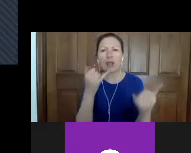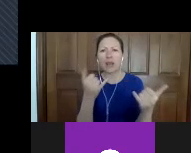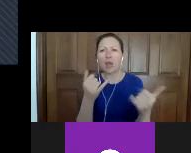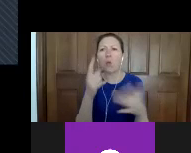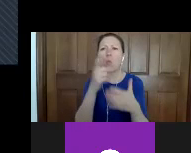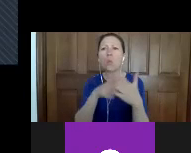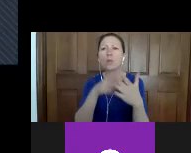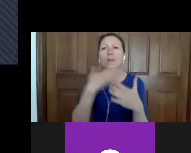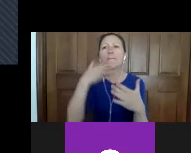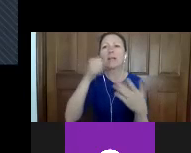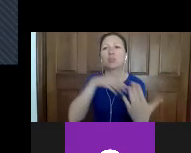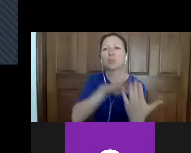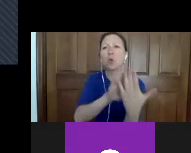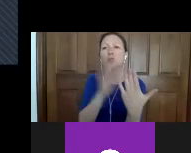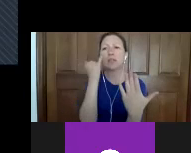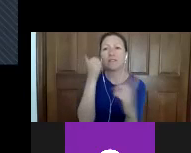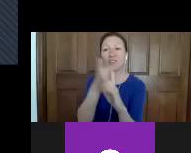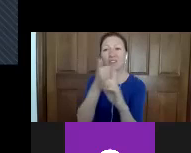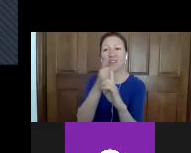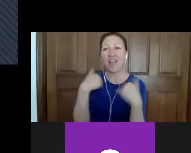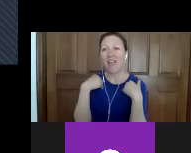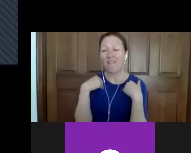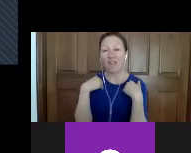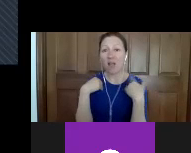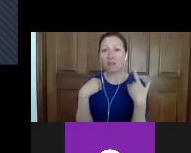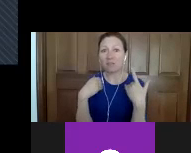have an invisible disability that could impact your work, do you or do not bring it up in